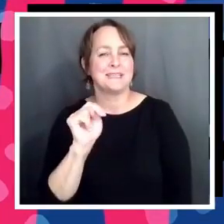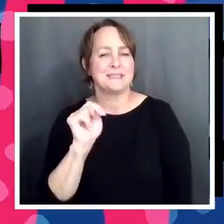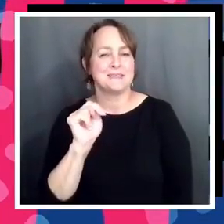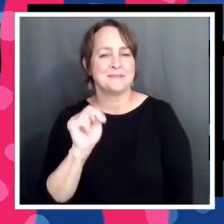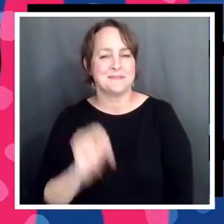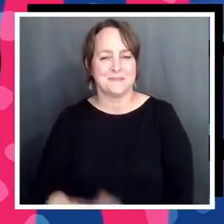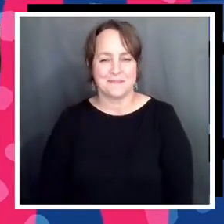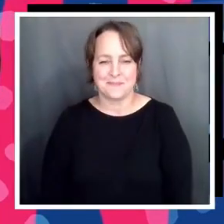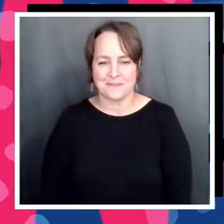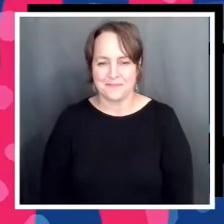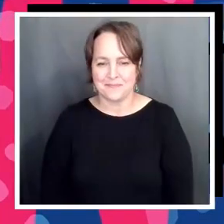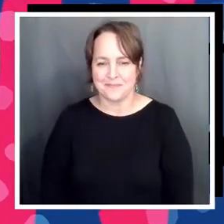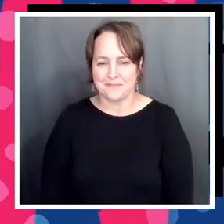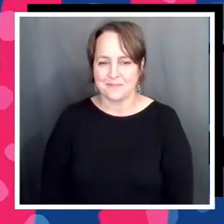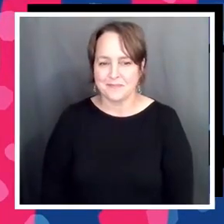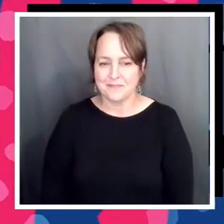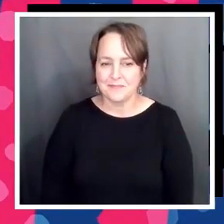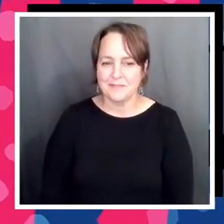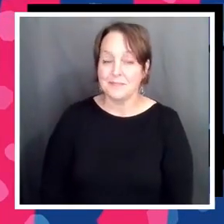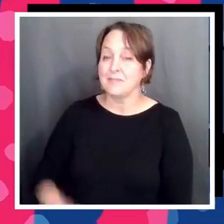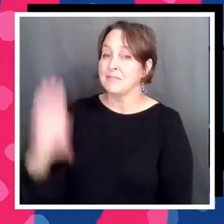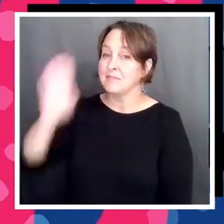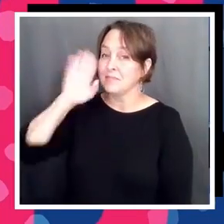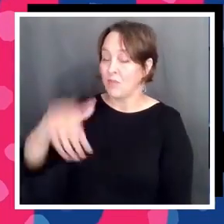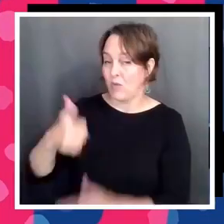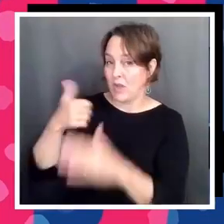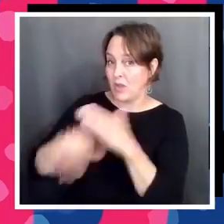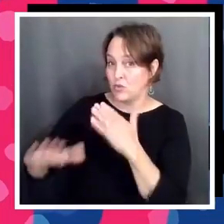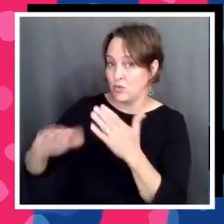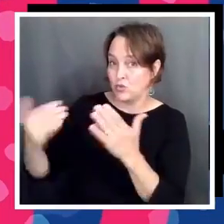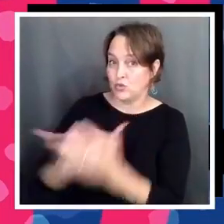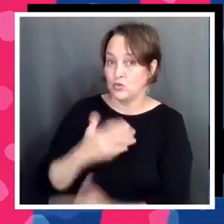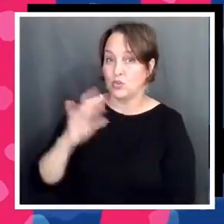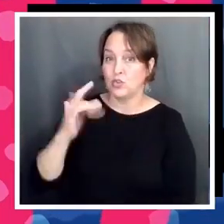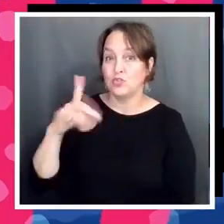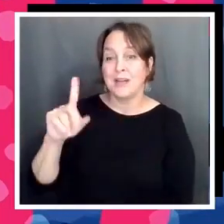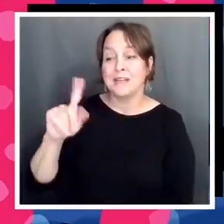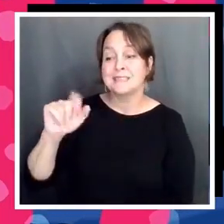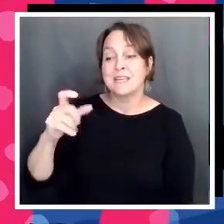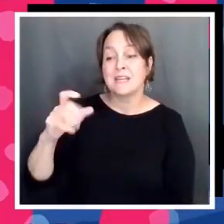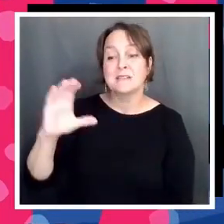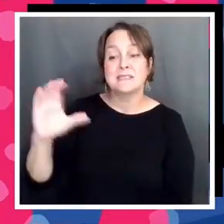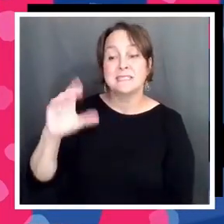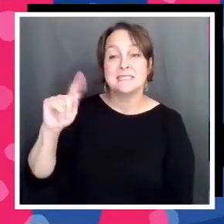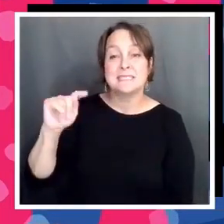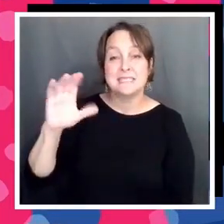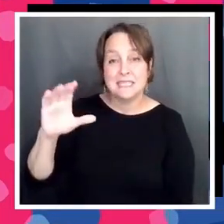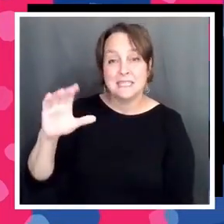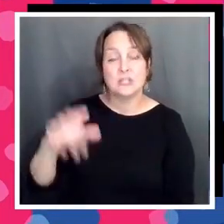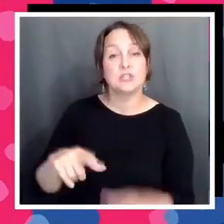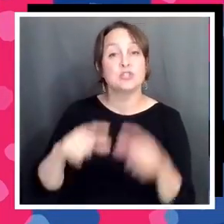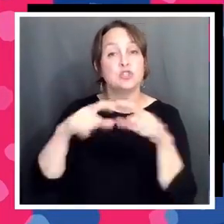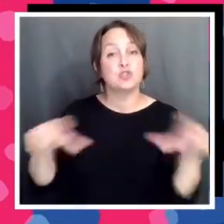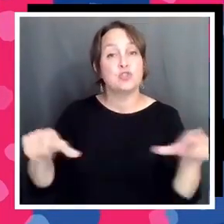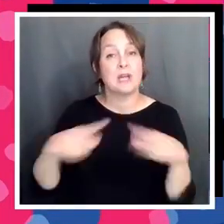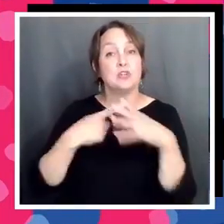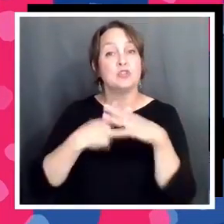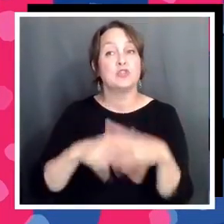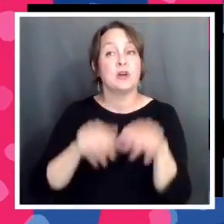IN THESE FIGHTS. I WILL PASS THIS BACK TOTO DORIAN.